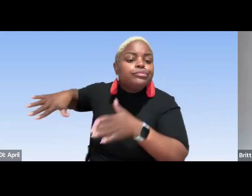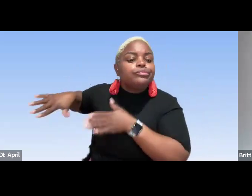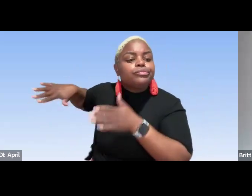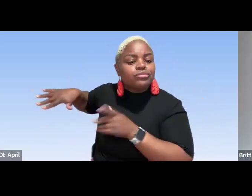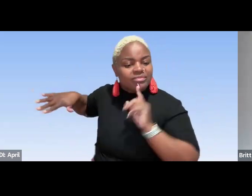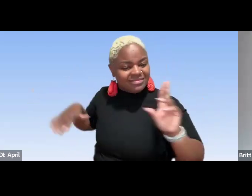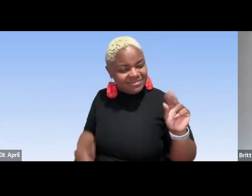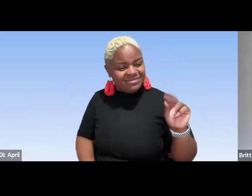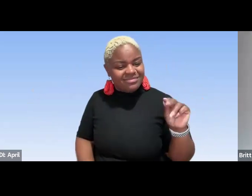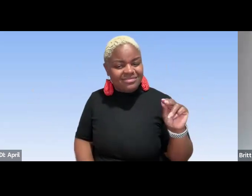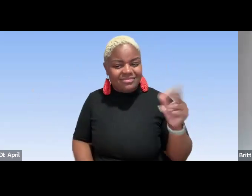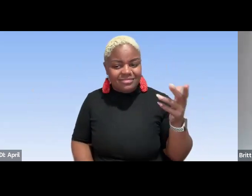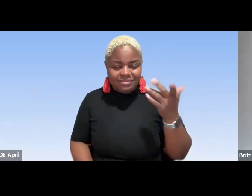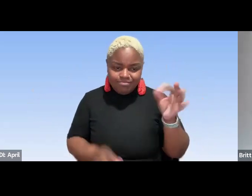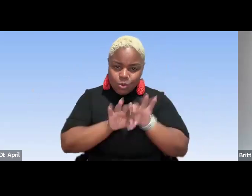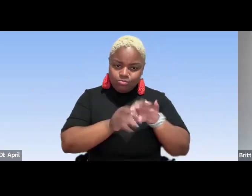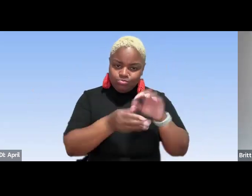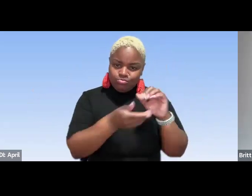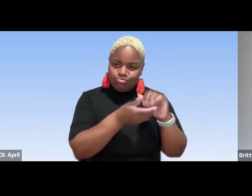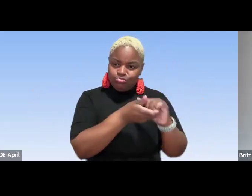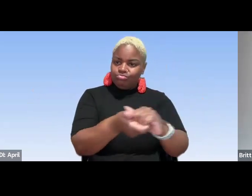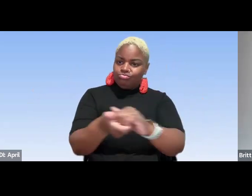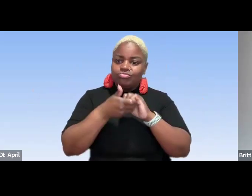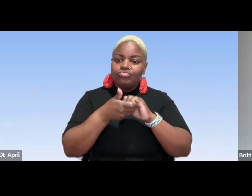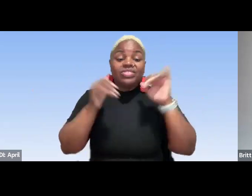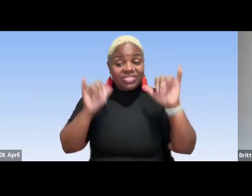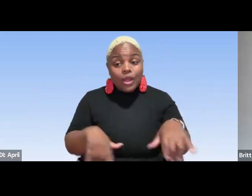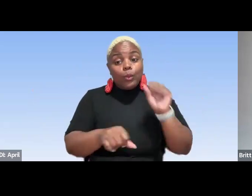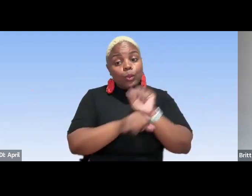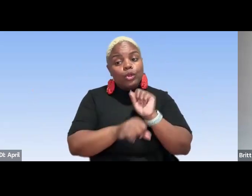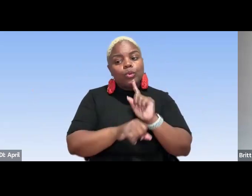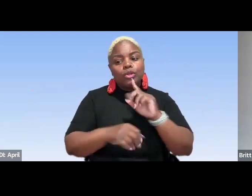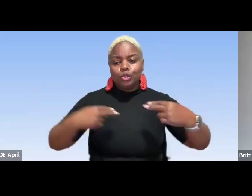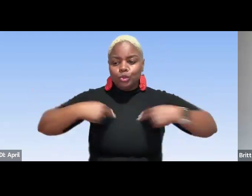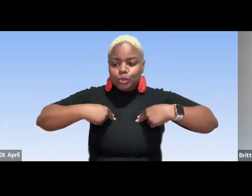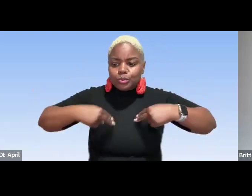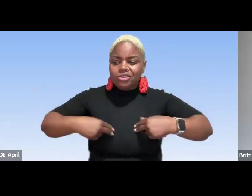And this work is deeply human work. Again, always been about resisting exploitation